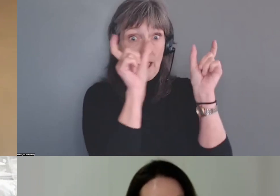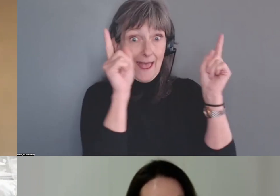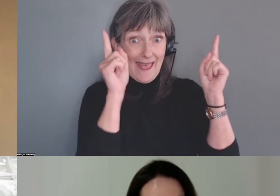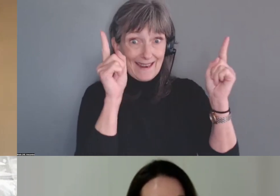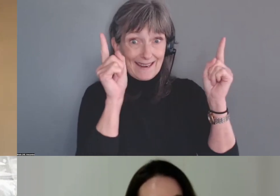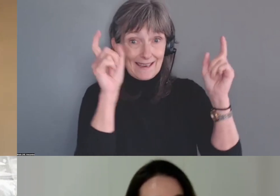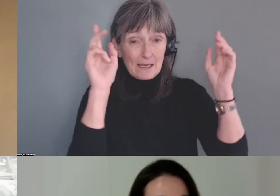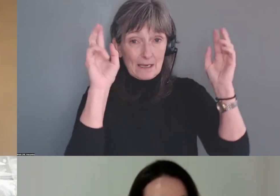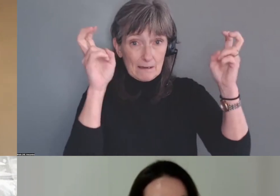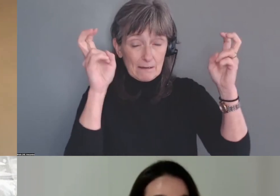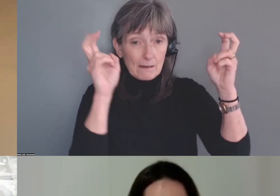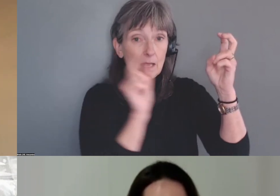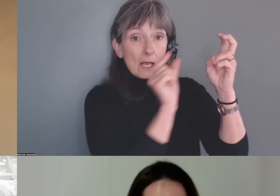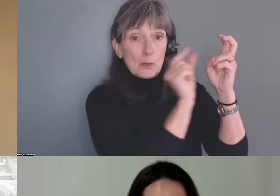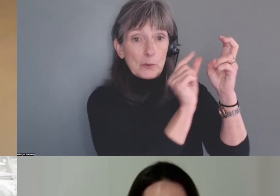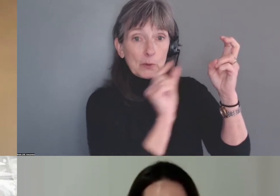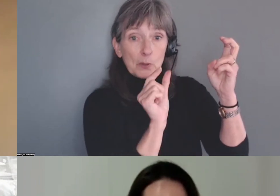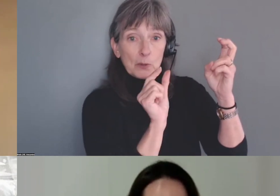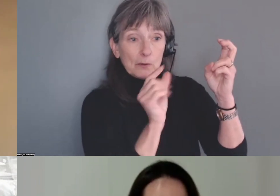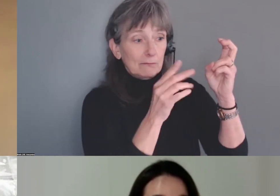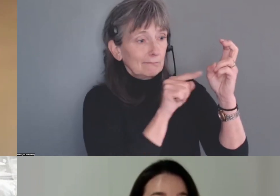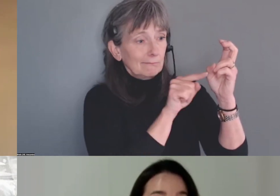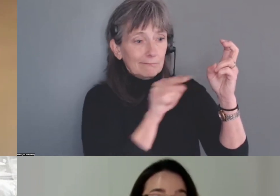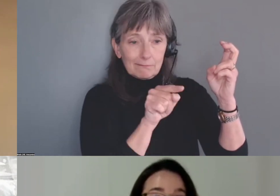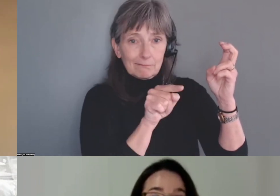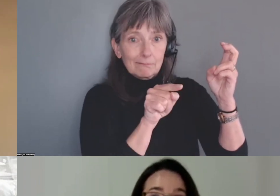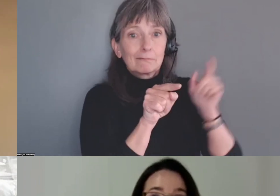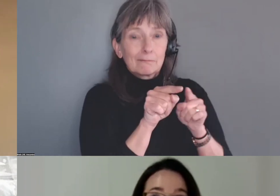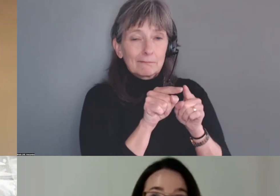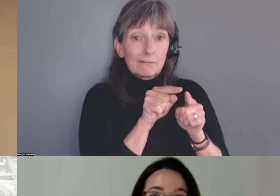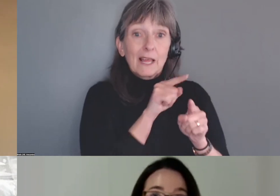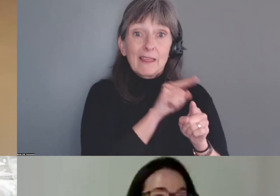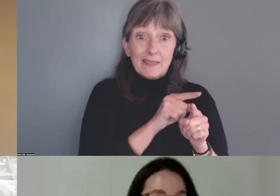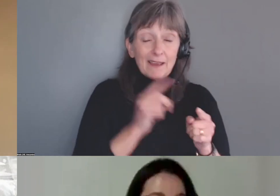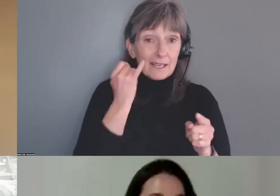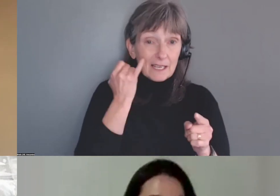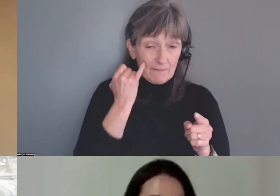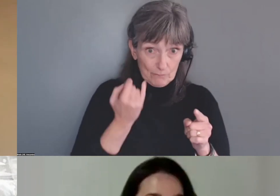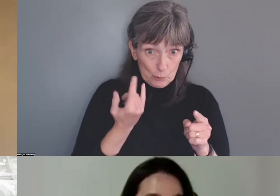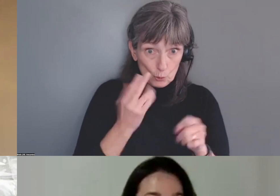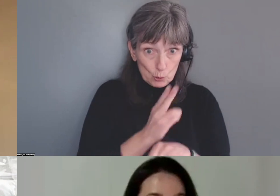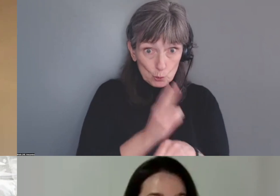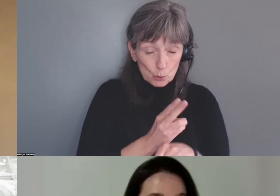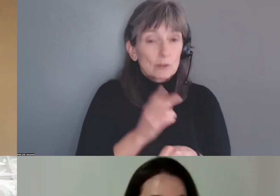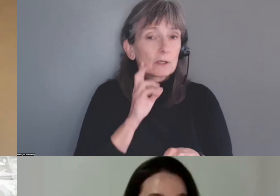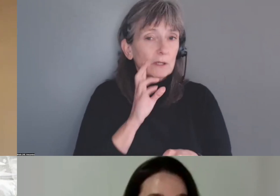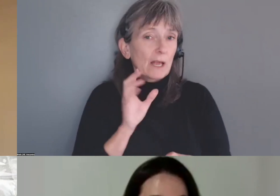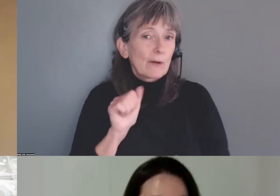But there's still a lot of experimentation and testing that needs to happen around that. From